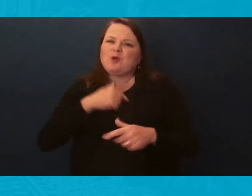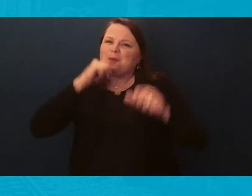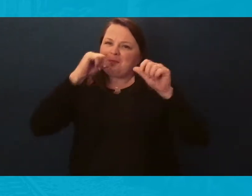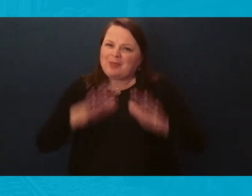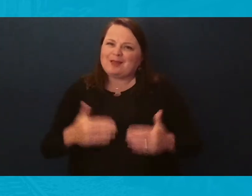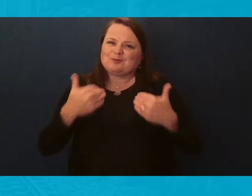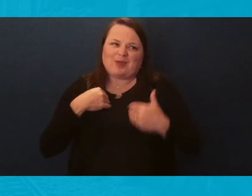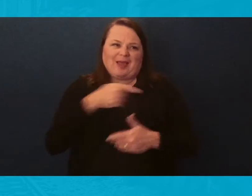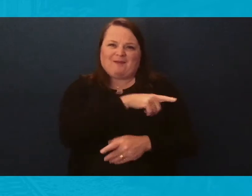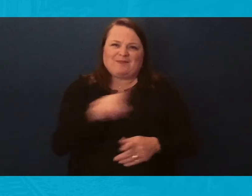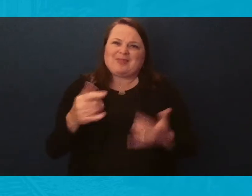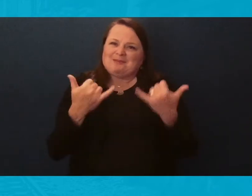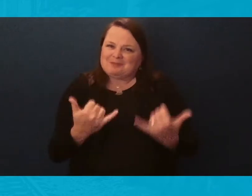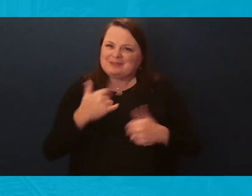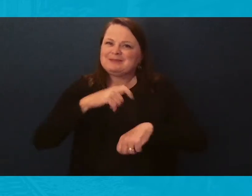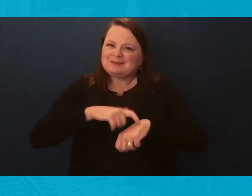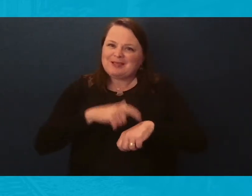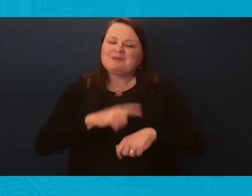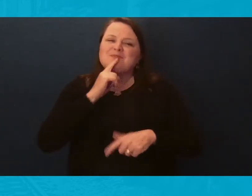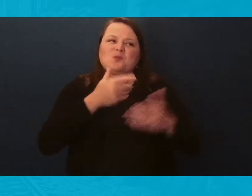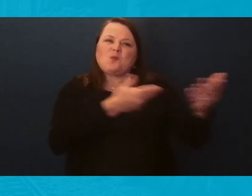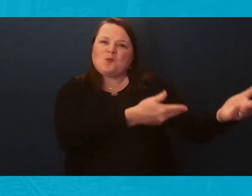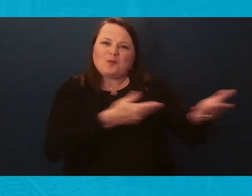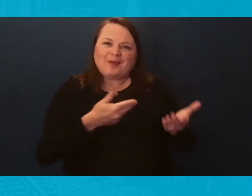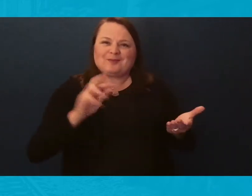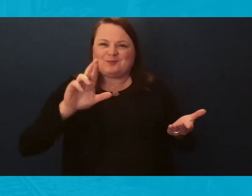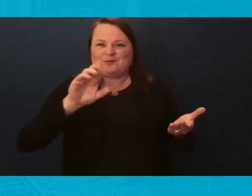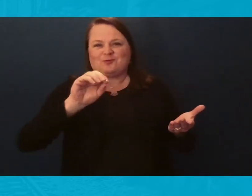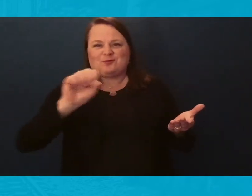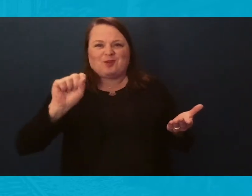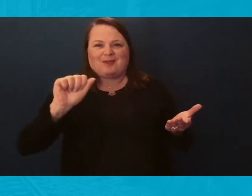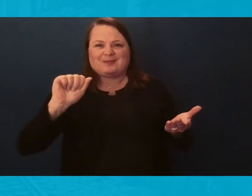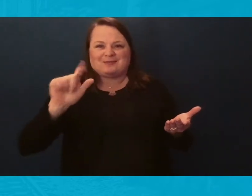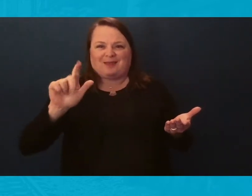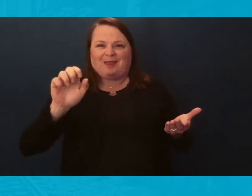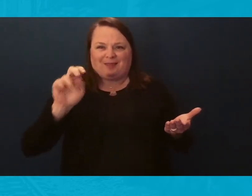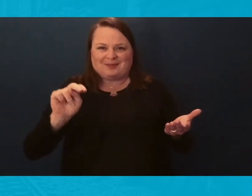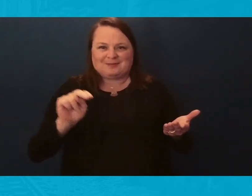We are blessed to have them for such a time as this. Please welcome Ross Allen.